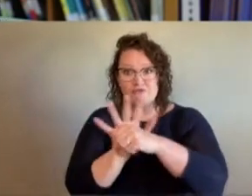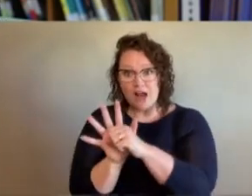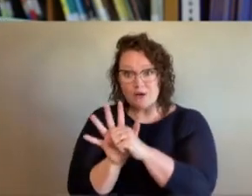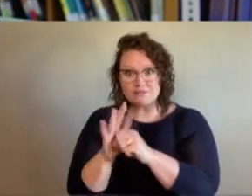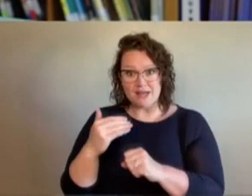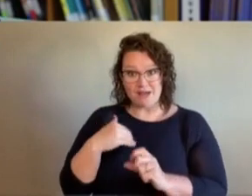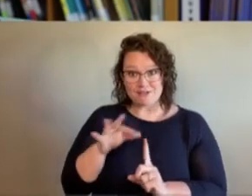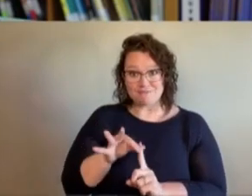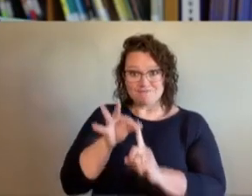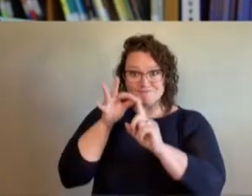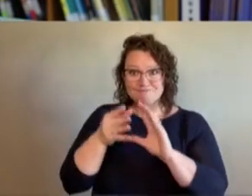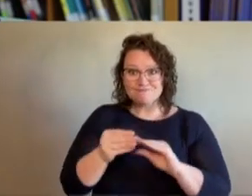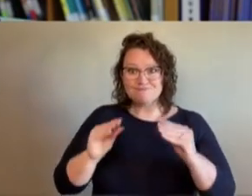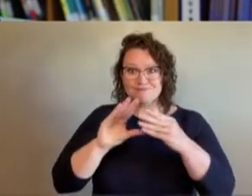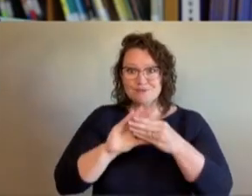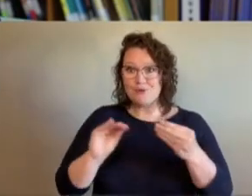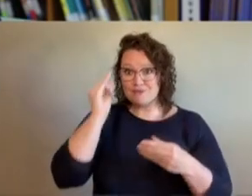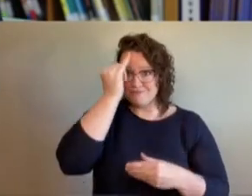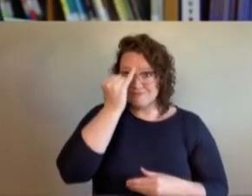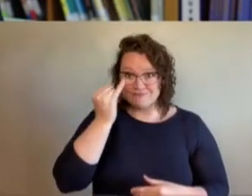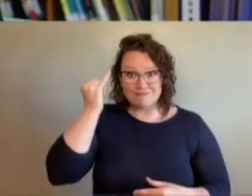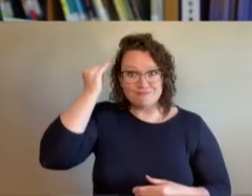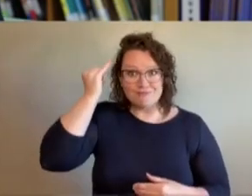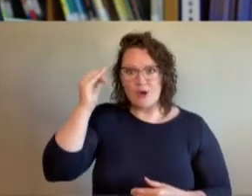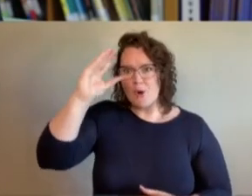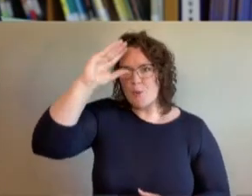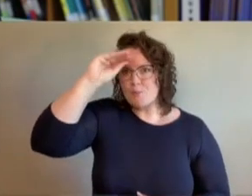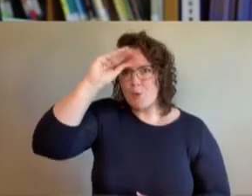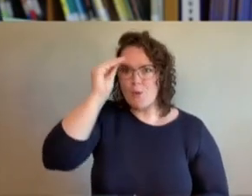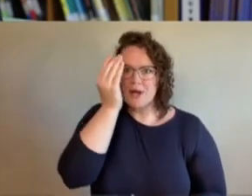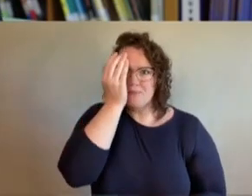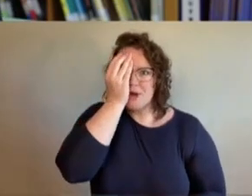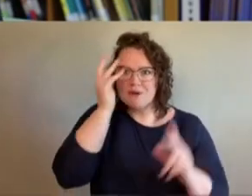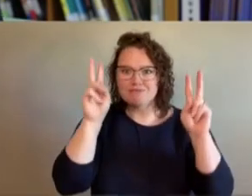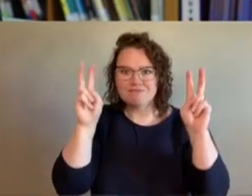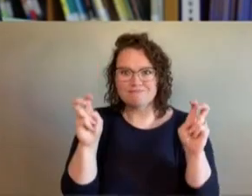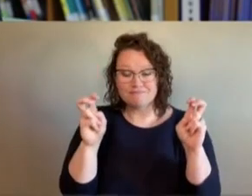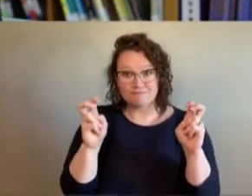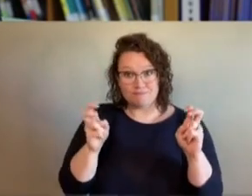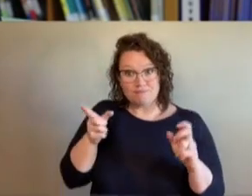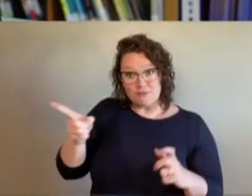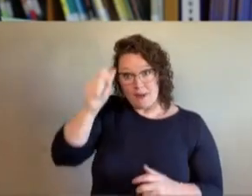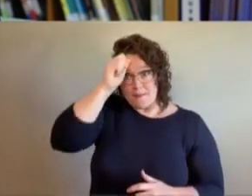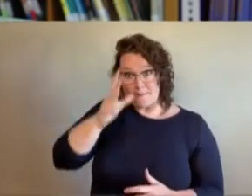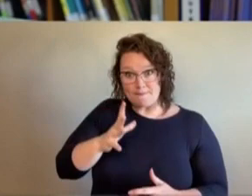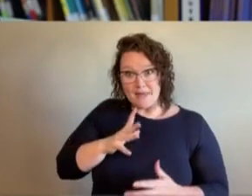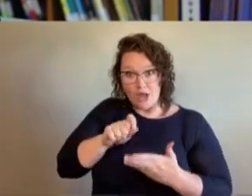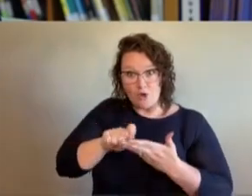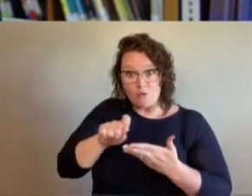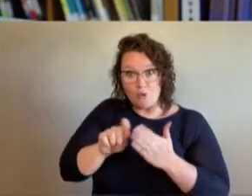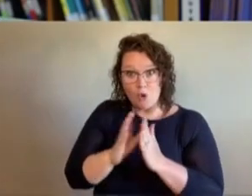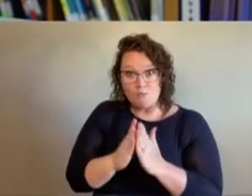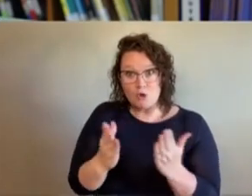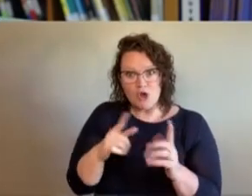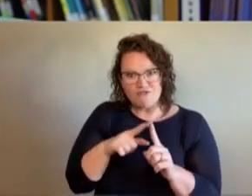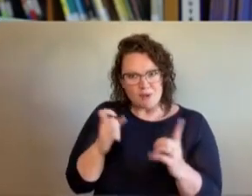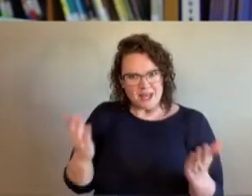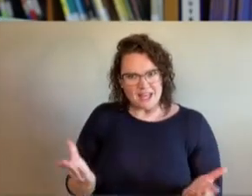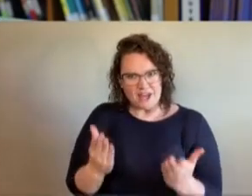Madison: we have all been out of school because of the virus. What we wanted to do was bring you a special story.